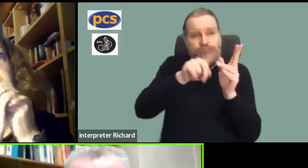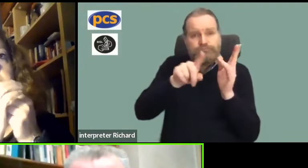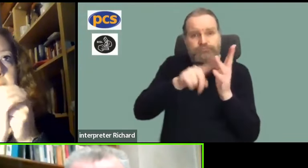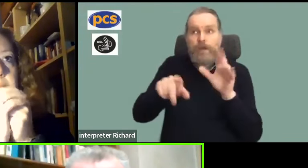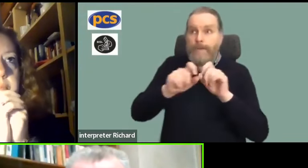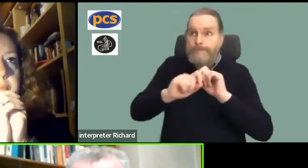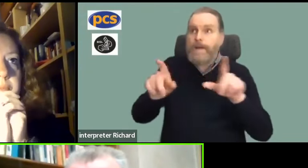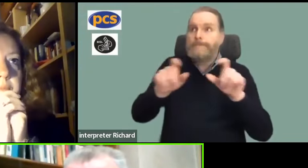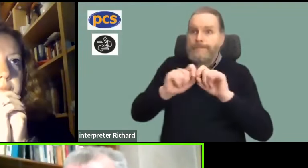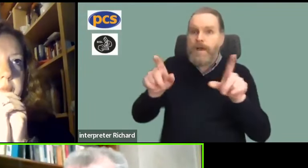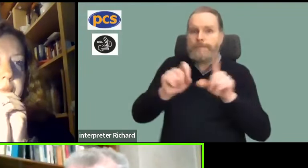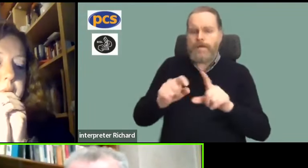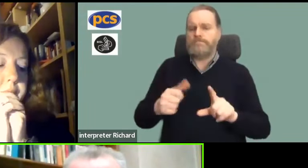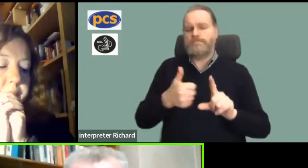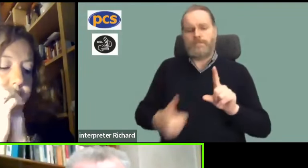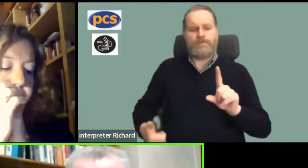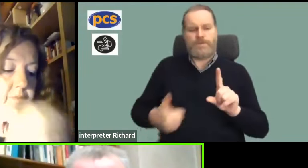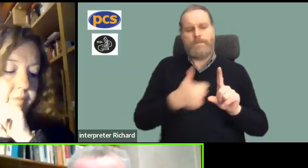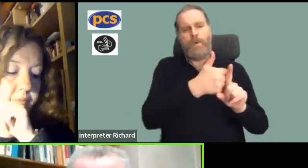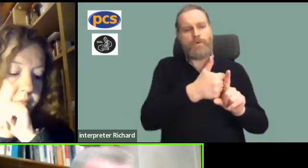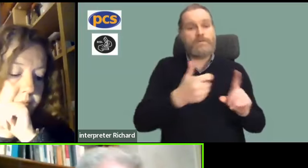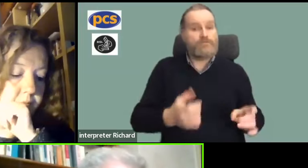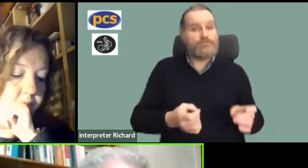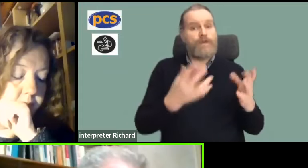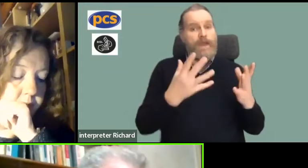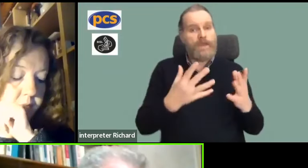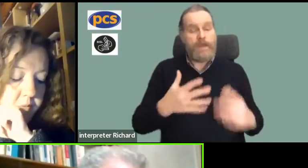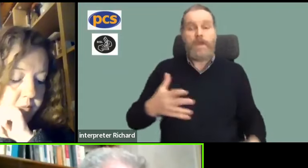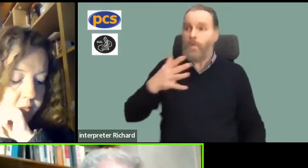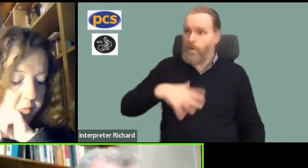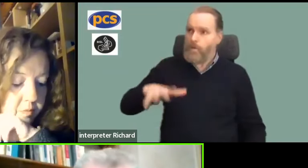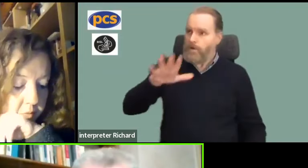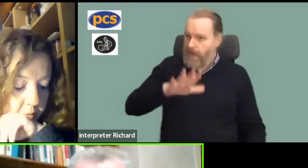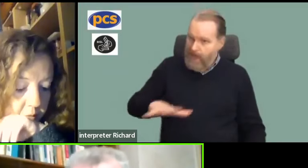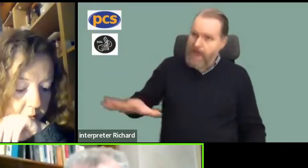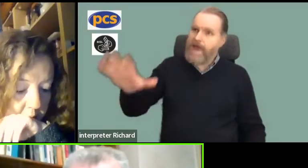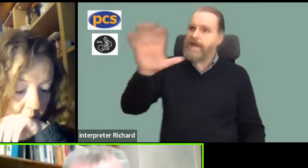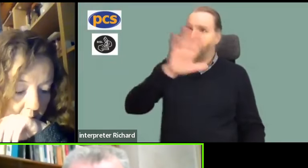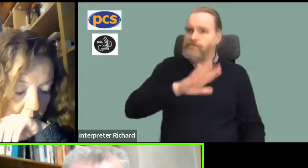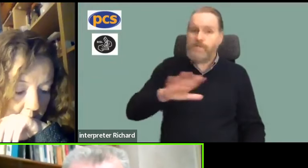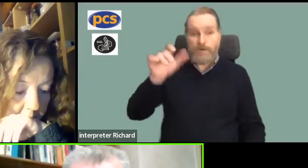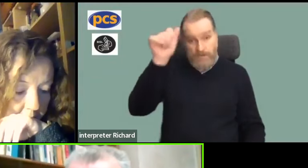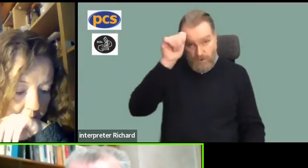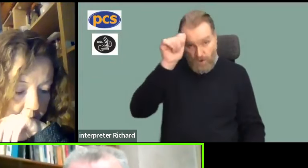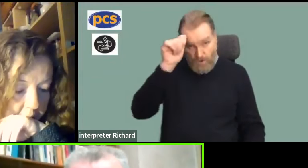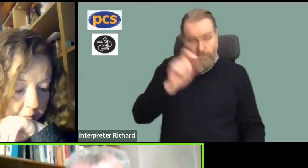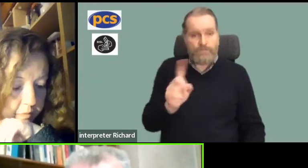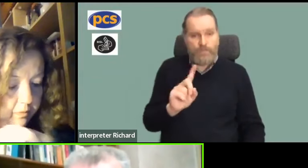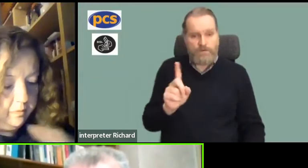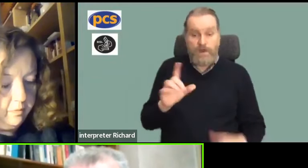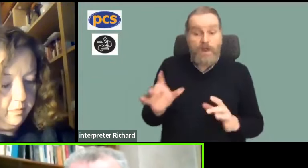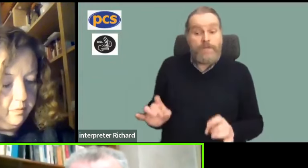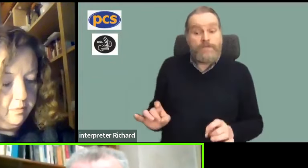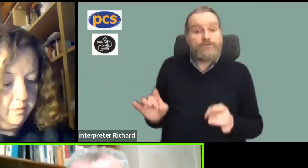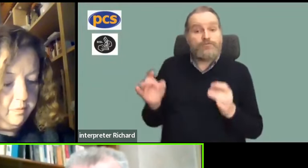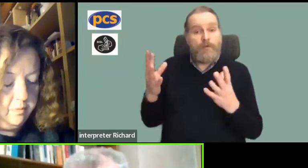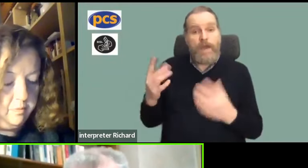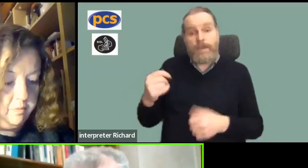of support pictures , all of All of it will help, because we want want to make want to make everybody realize that the strike the starts